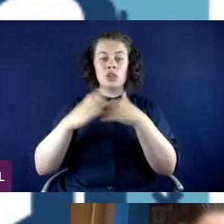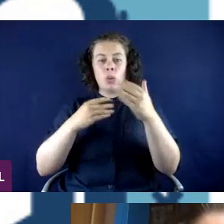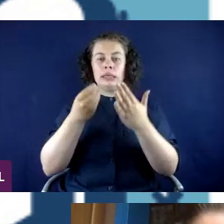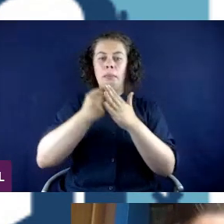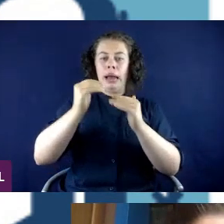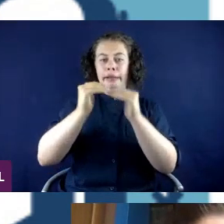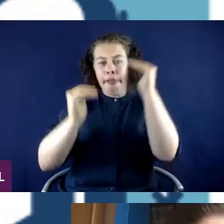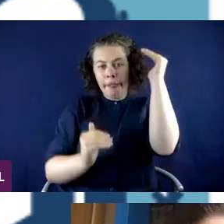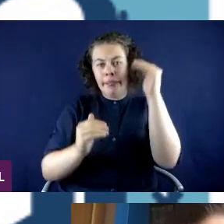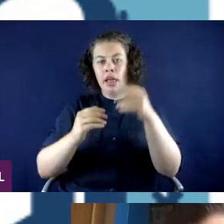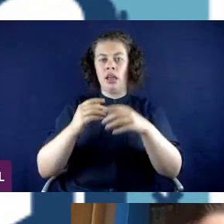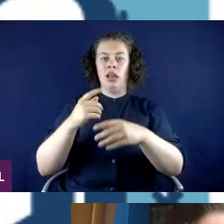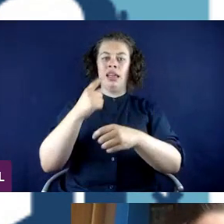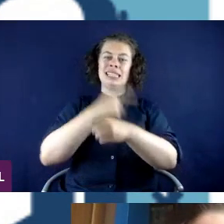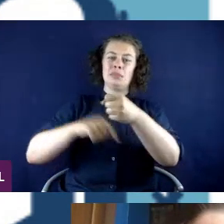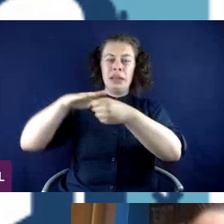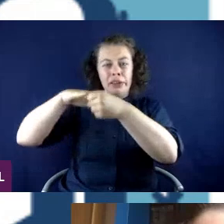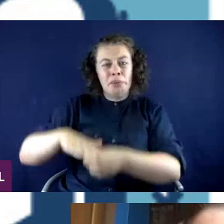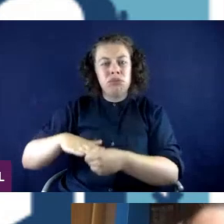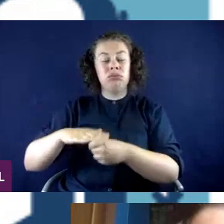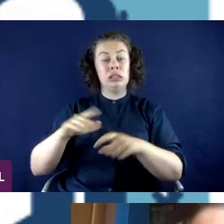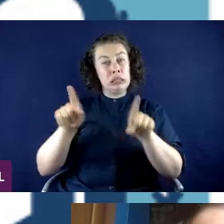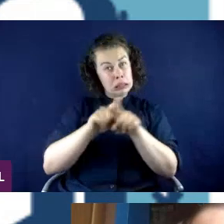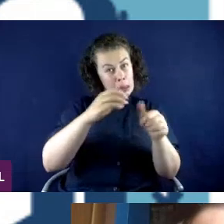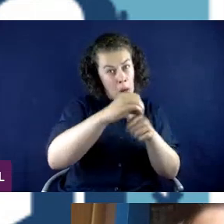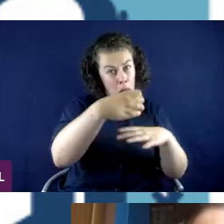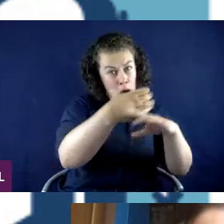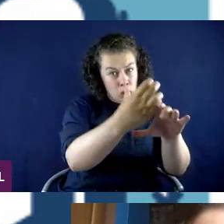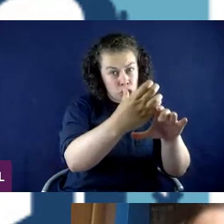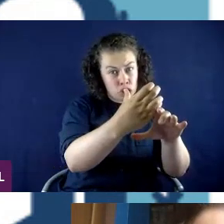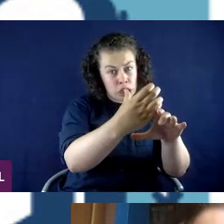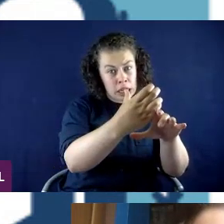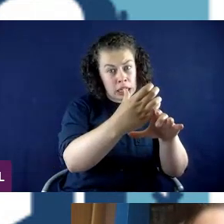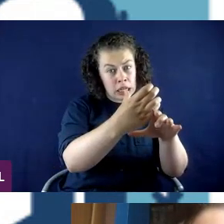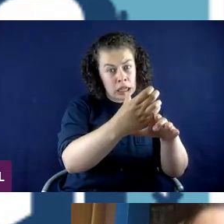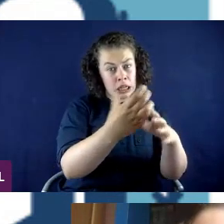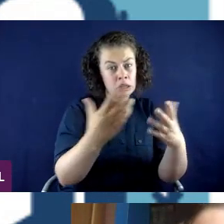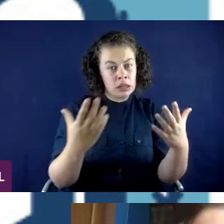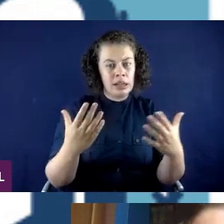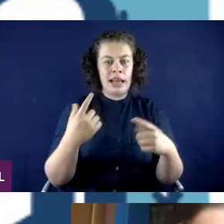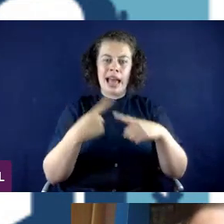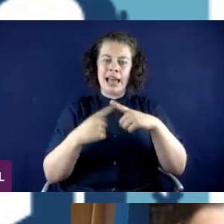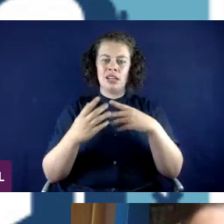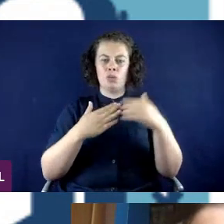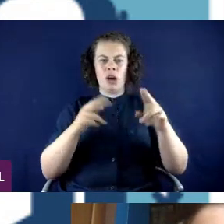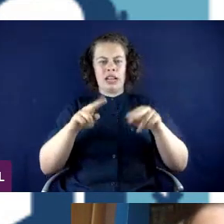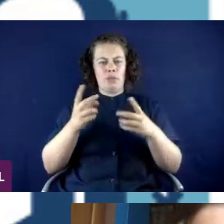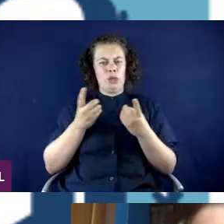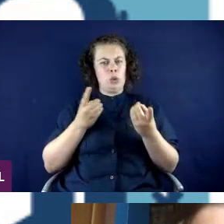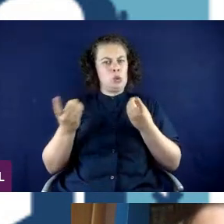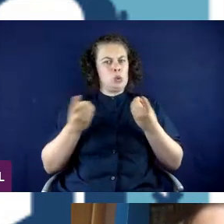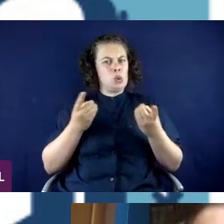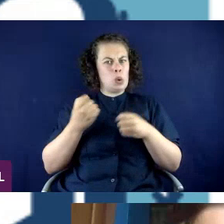Instead the same situation in other countries? What can we do for disabled people